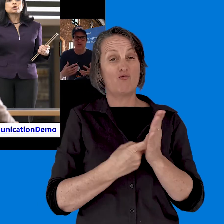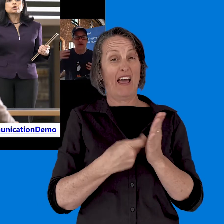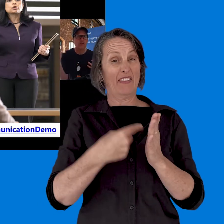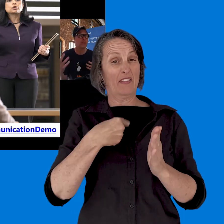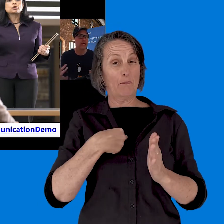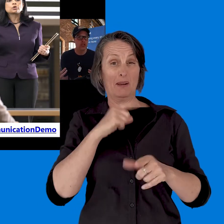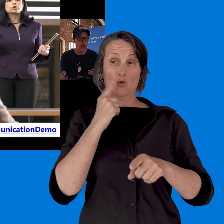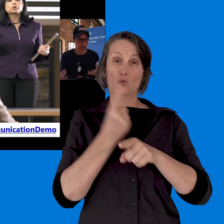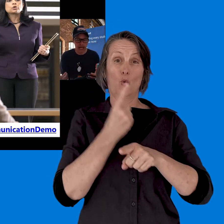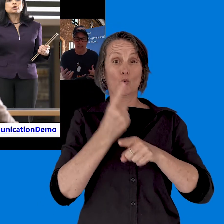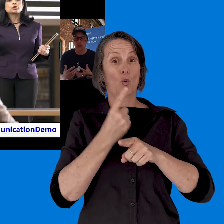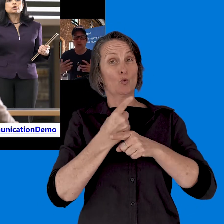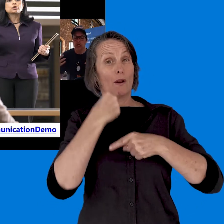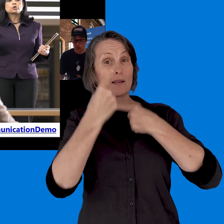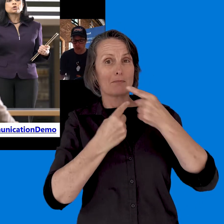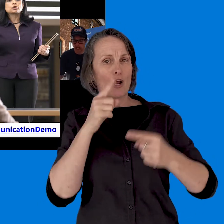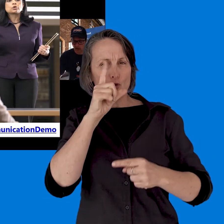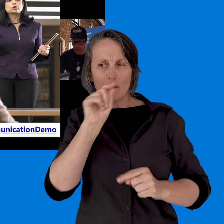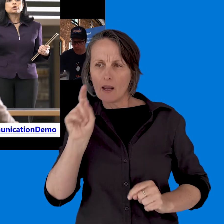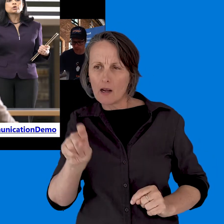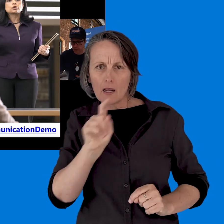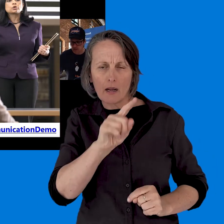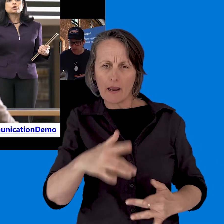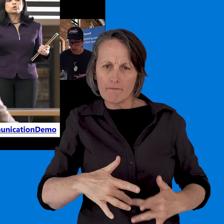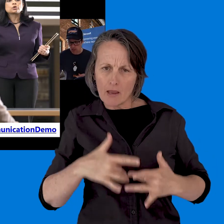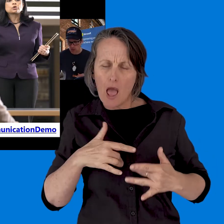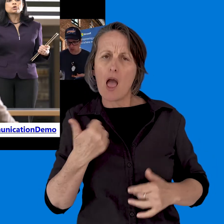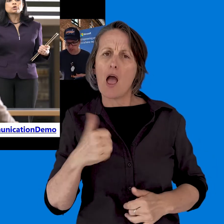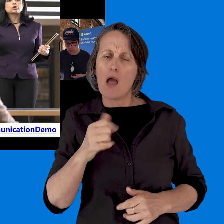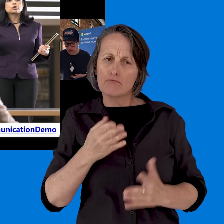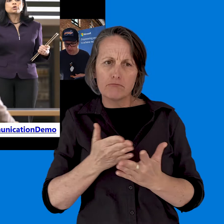So instead of me talking at you, you get to experience it yourself.